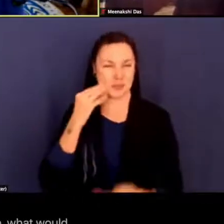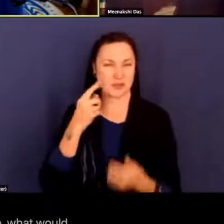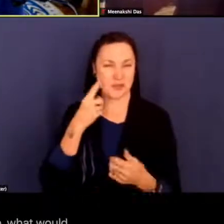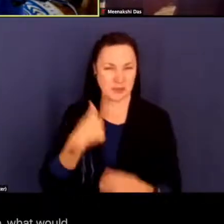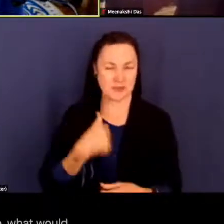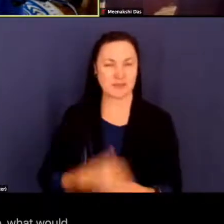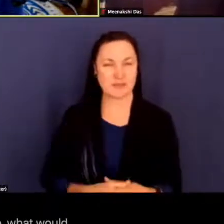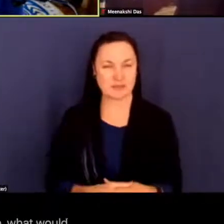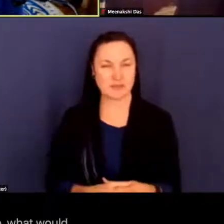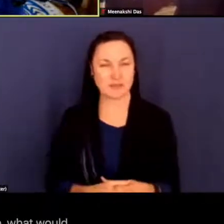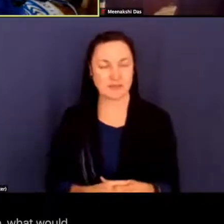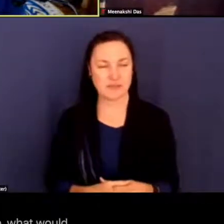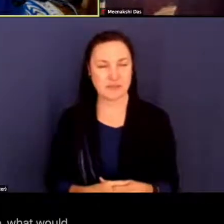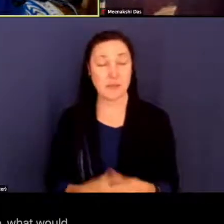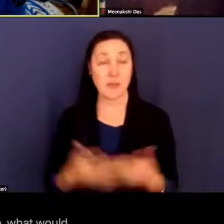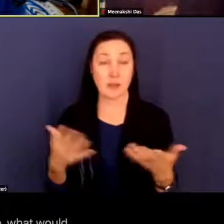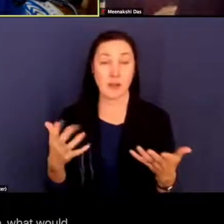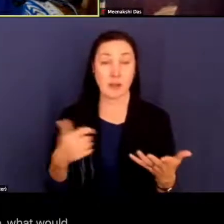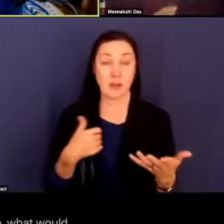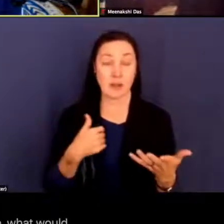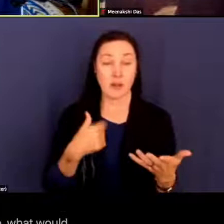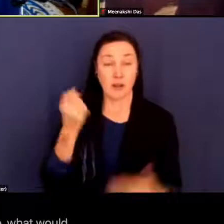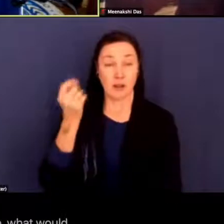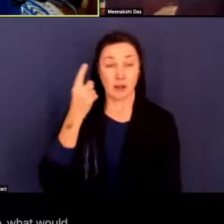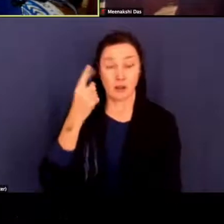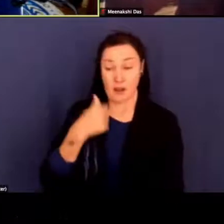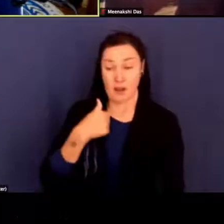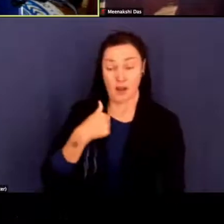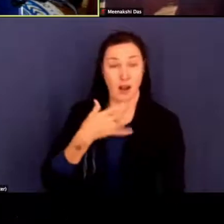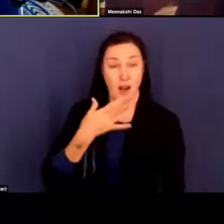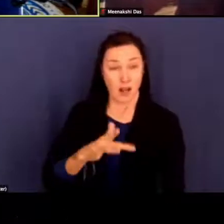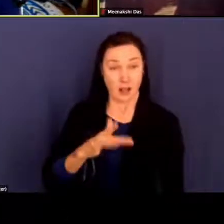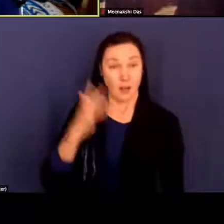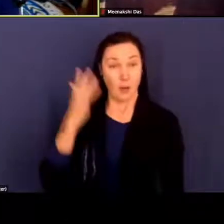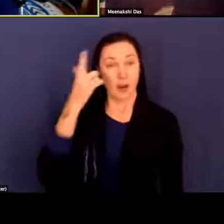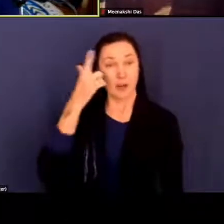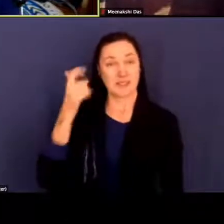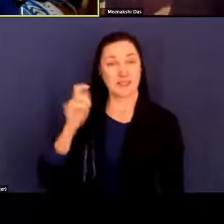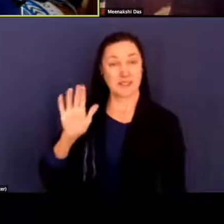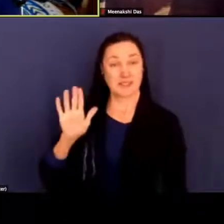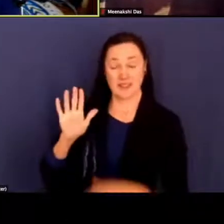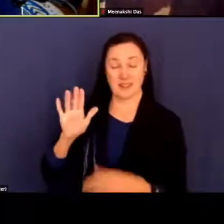And while I was lucky that the office of disability accommodations at graduate school